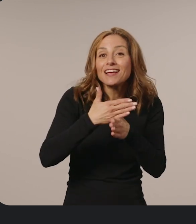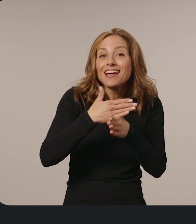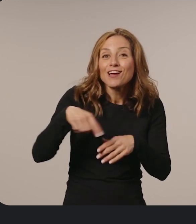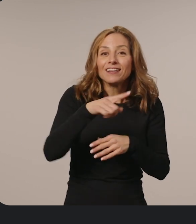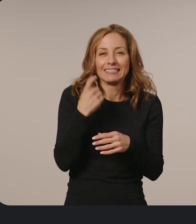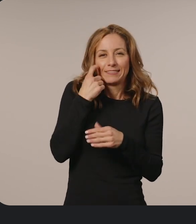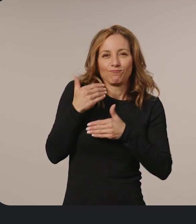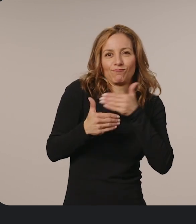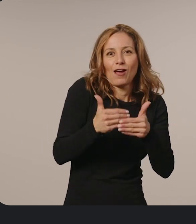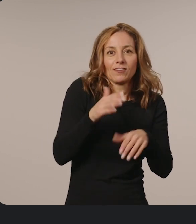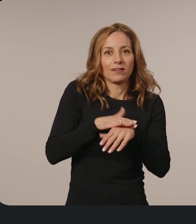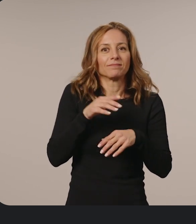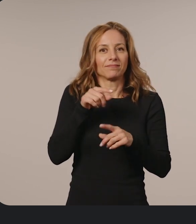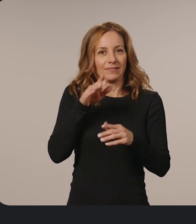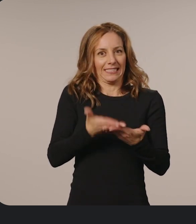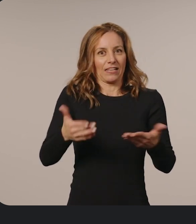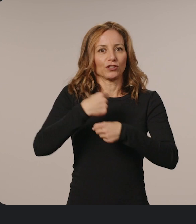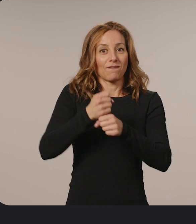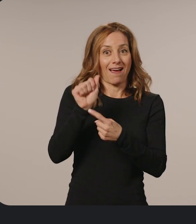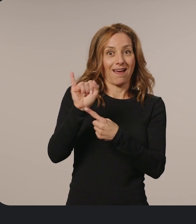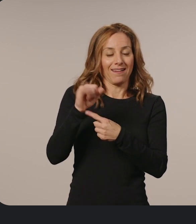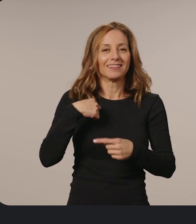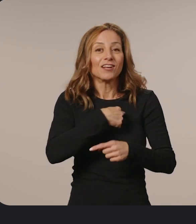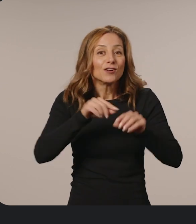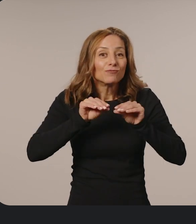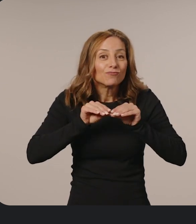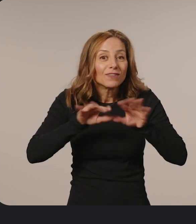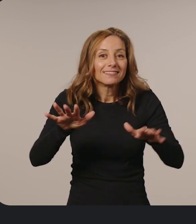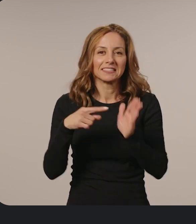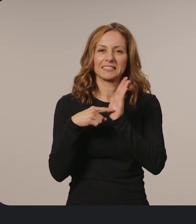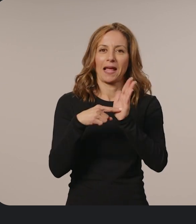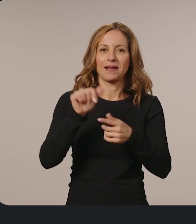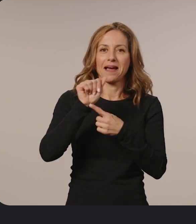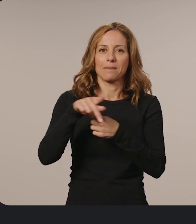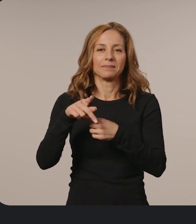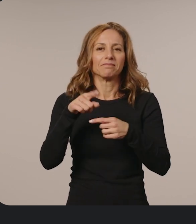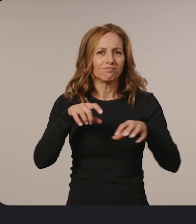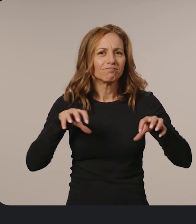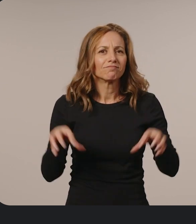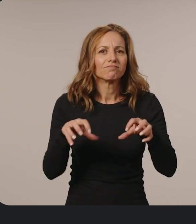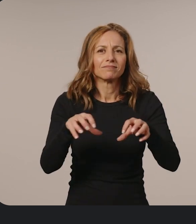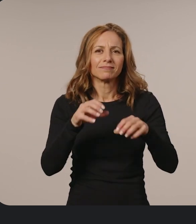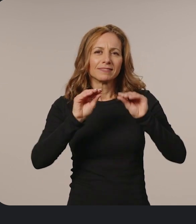Finally, to share the recent progress we've made around on-device generative AI, we are releasing a sample app that